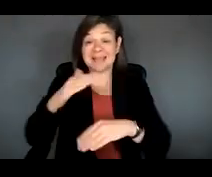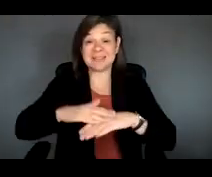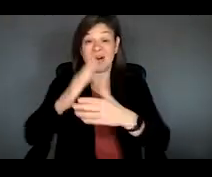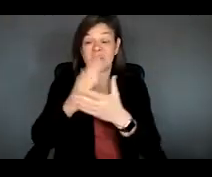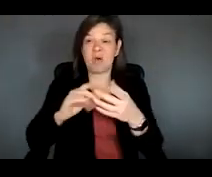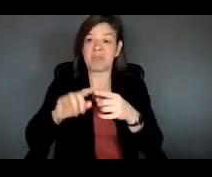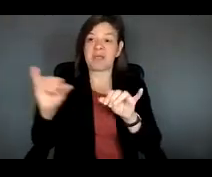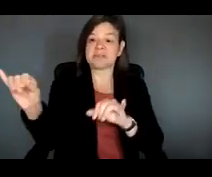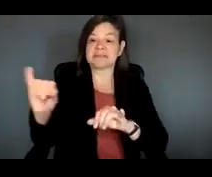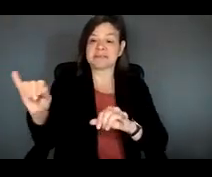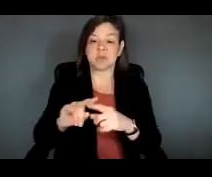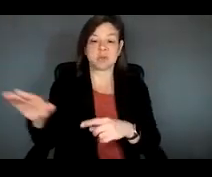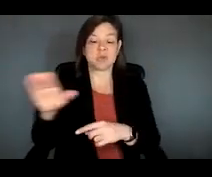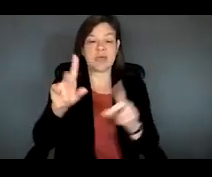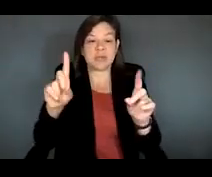what they're doing in their ALD training.